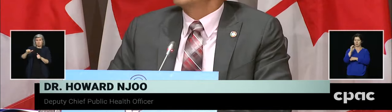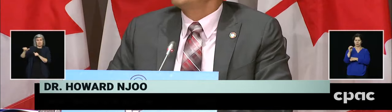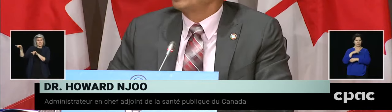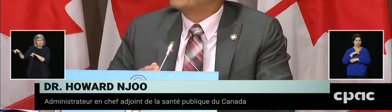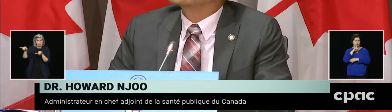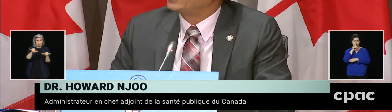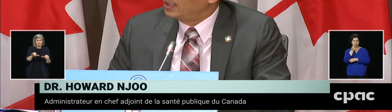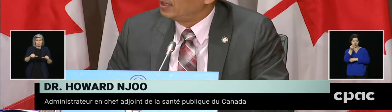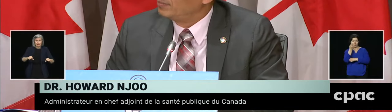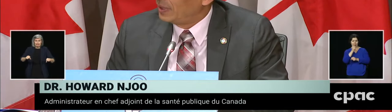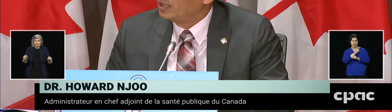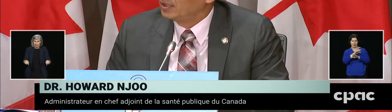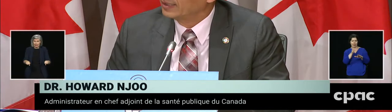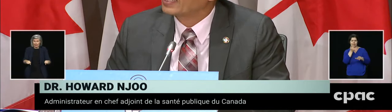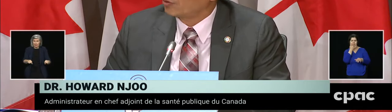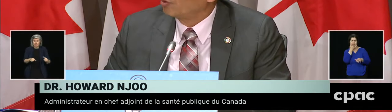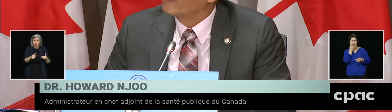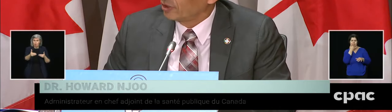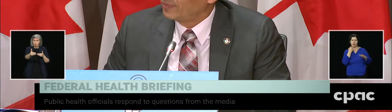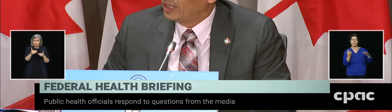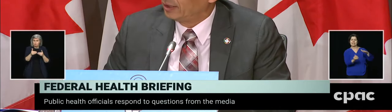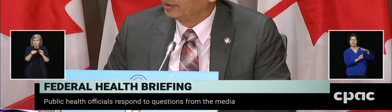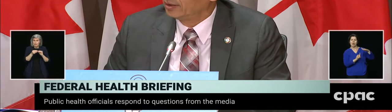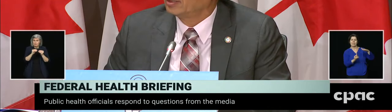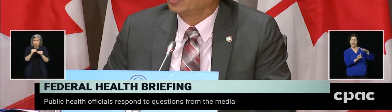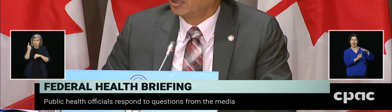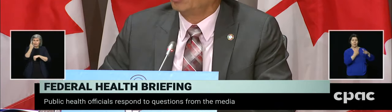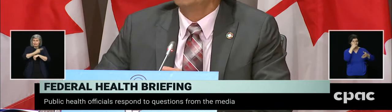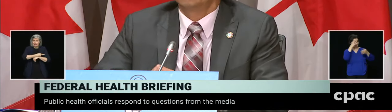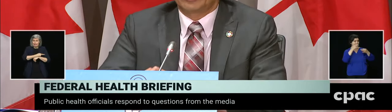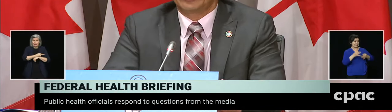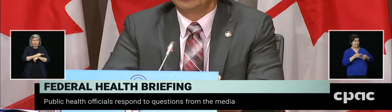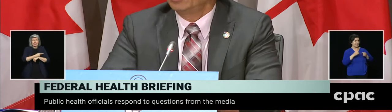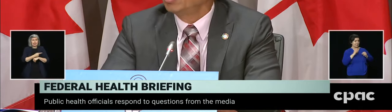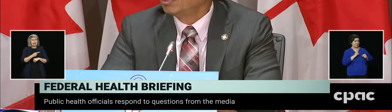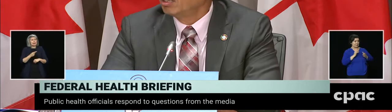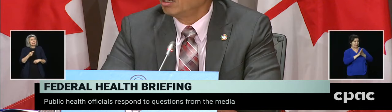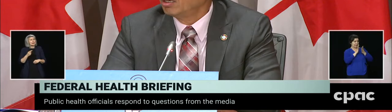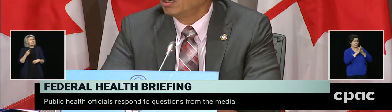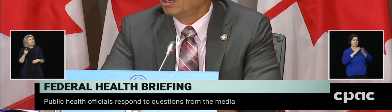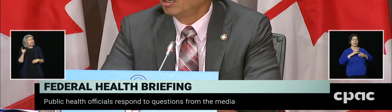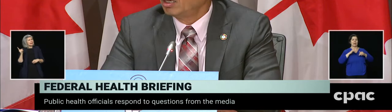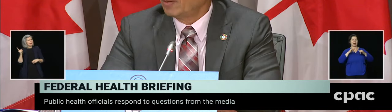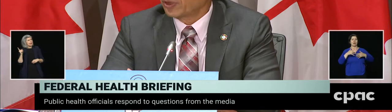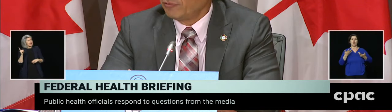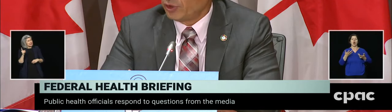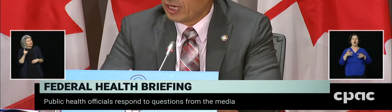UNDER LOCKDOWN? SORRY. I'M NOT SURE I UNDERSTOOD YOUR